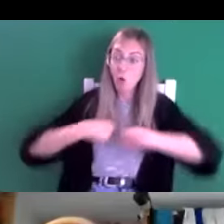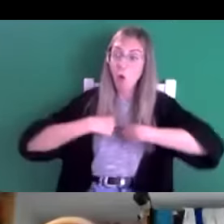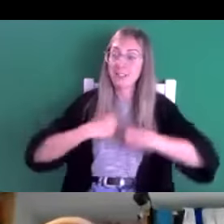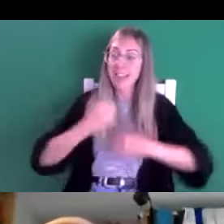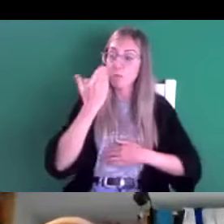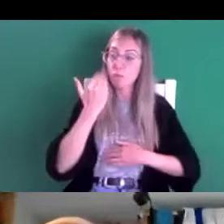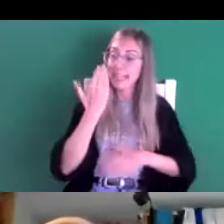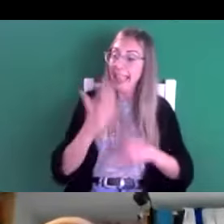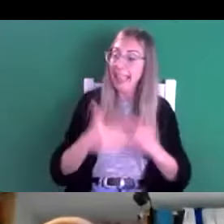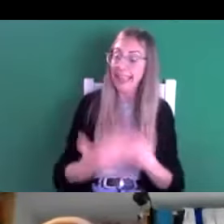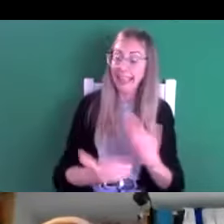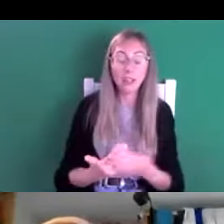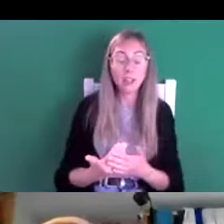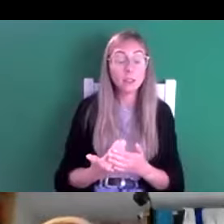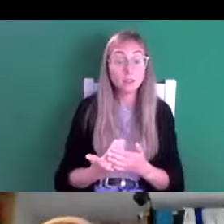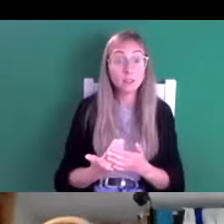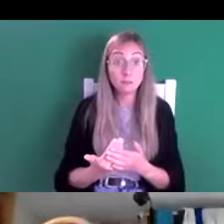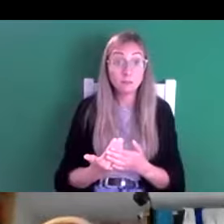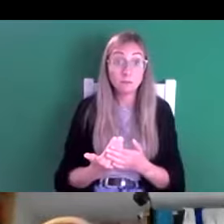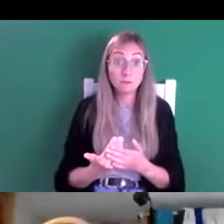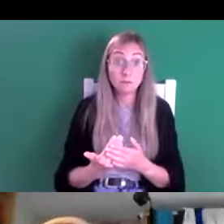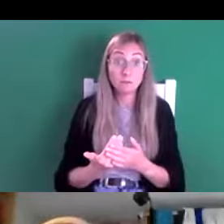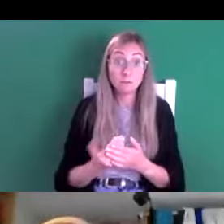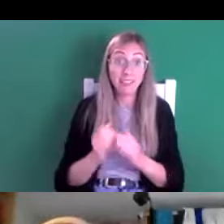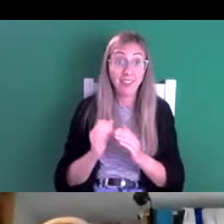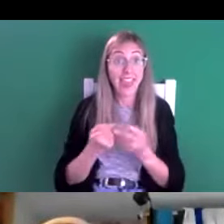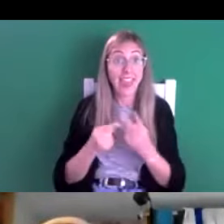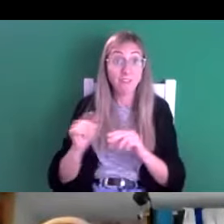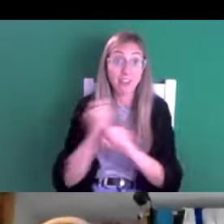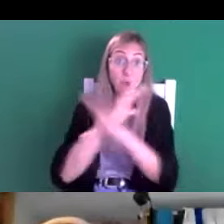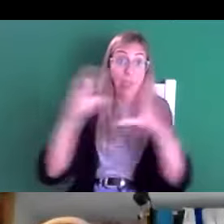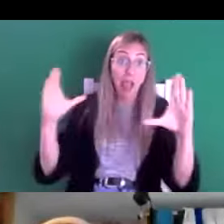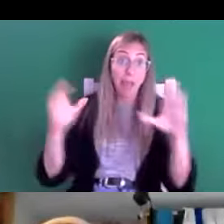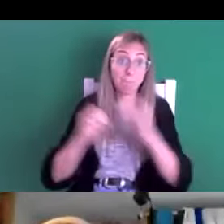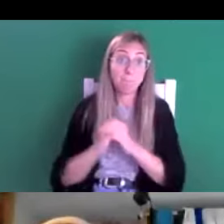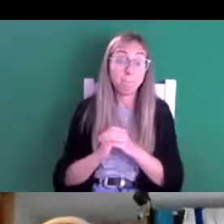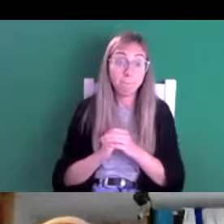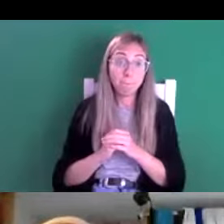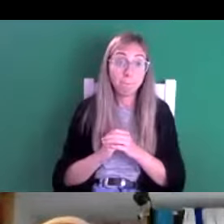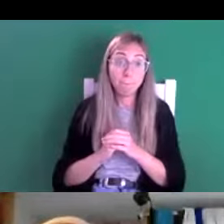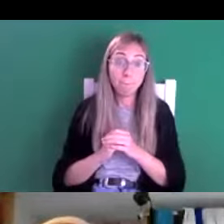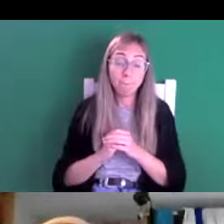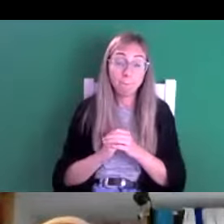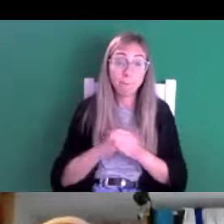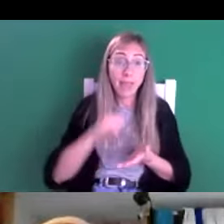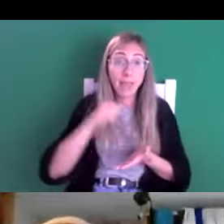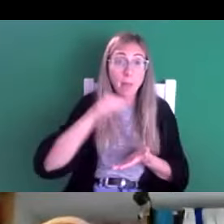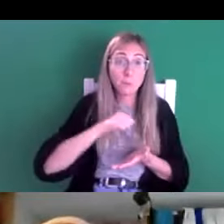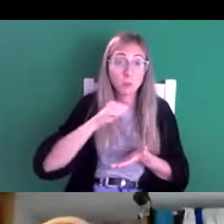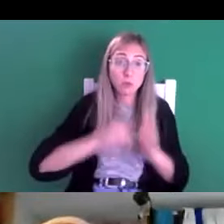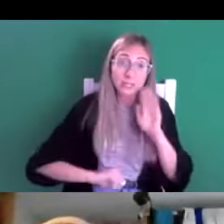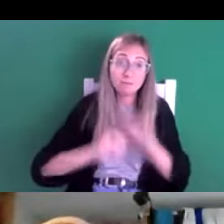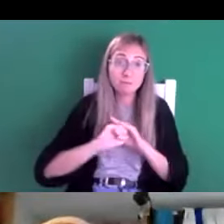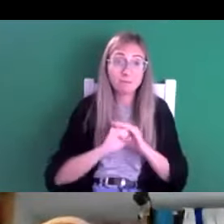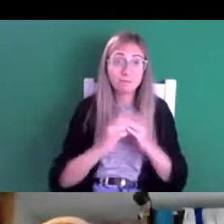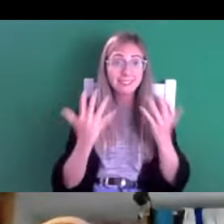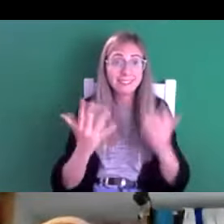yeah so but i think around there is a budget of 10 000 for access which sounds i just think it's tiny